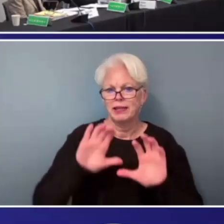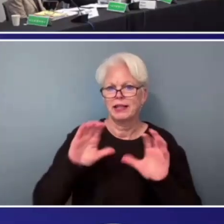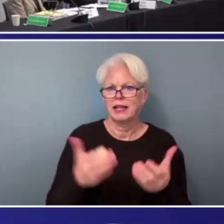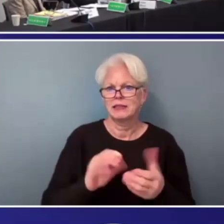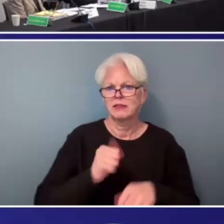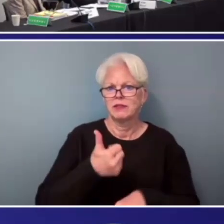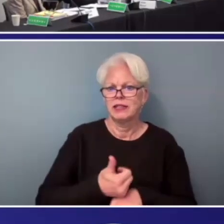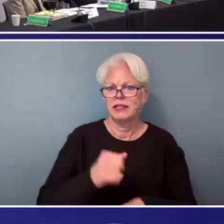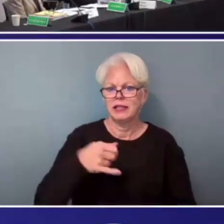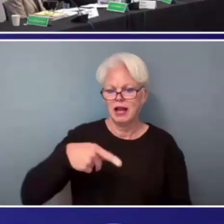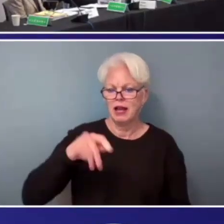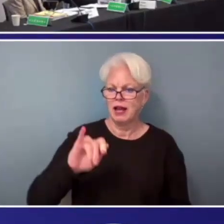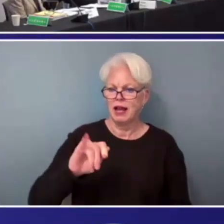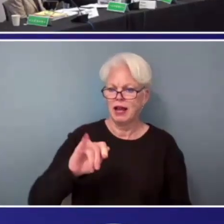Okay. Thank you.